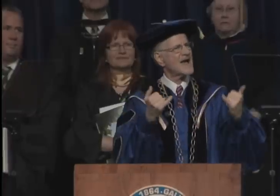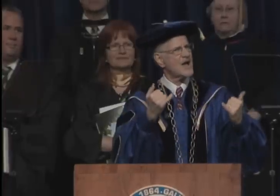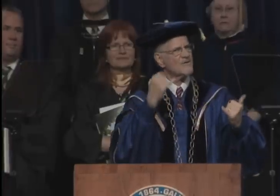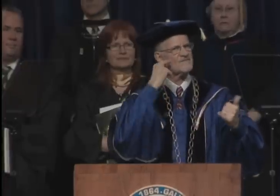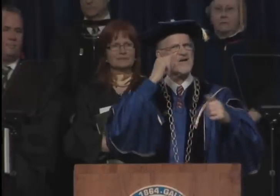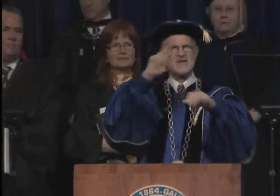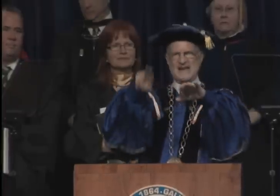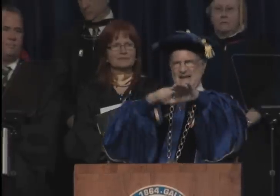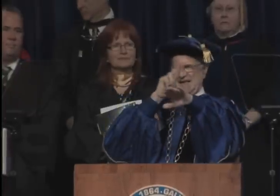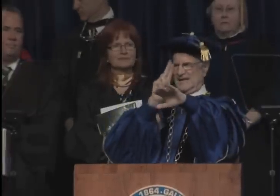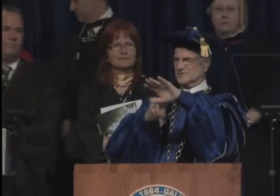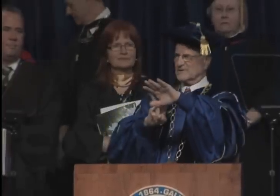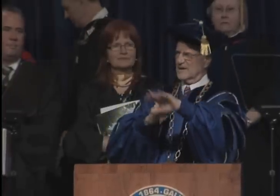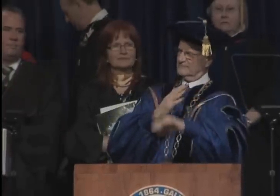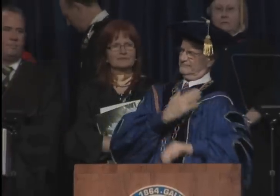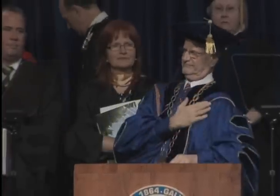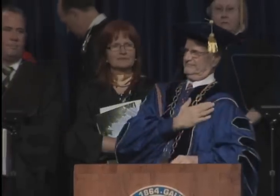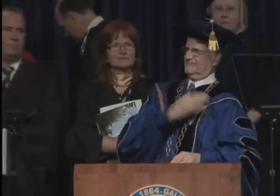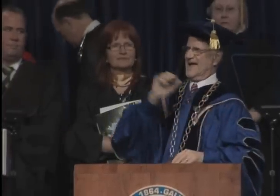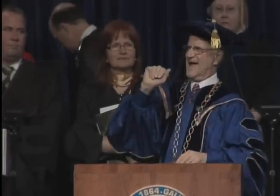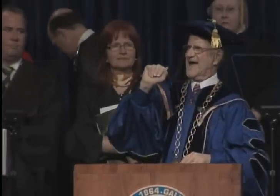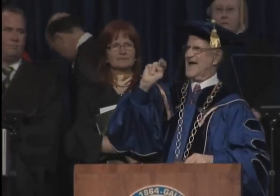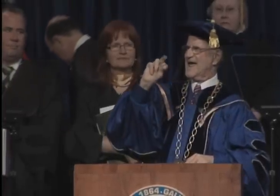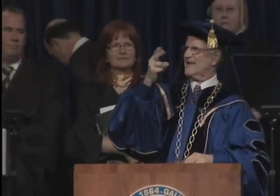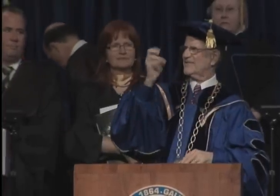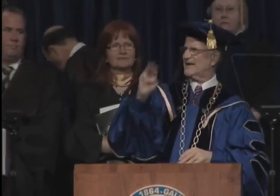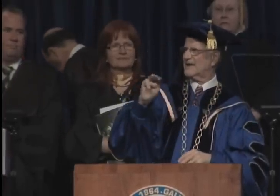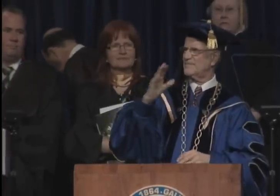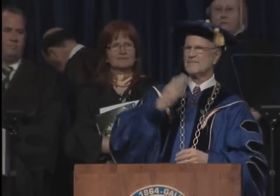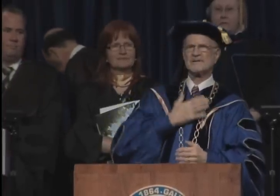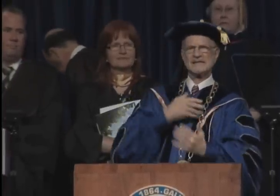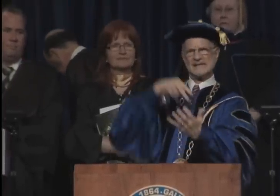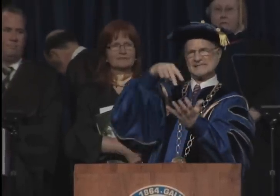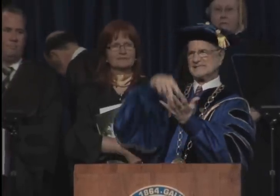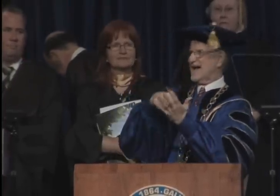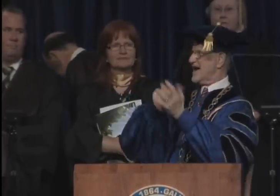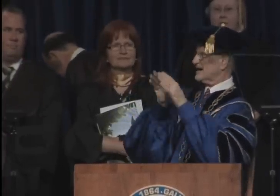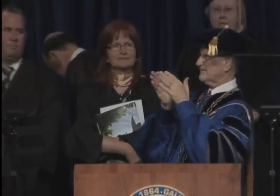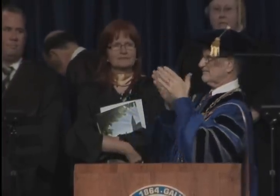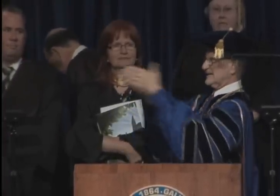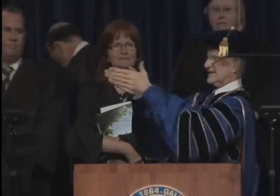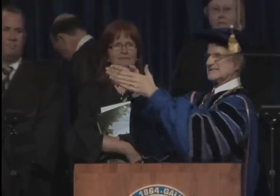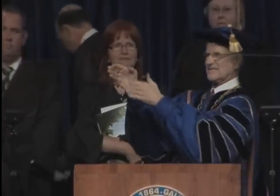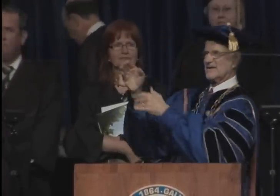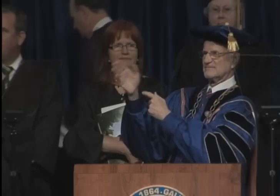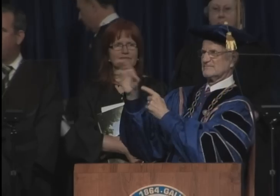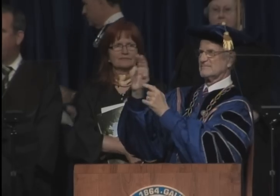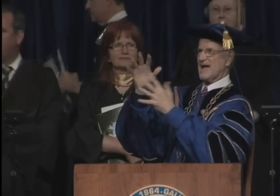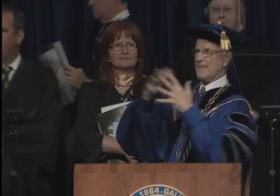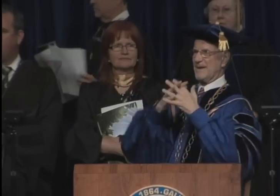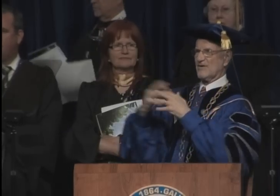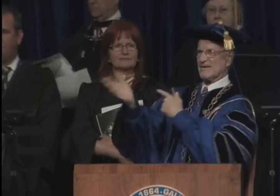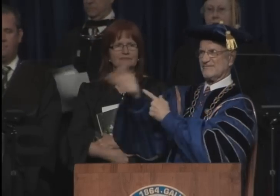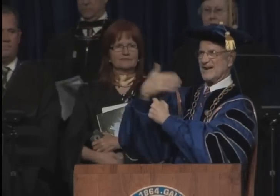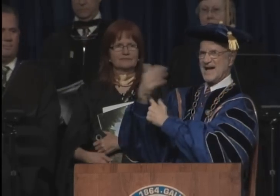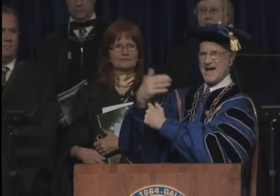Now, for the National Anthem, Please stand facing the American flag